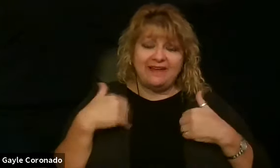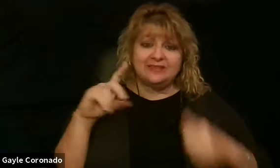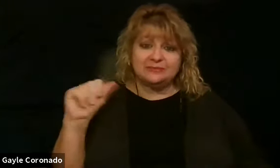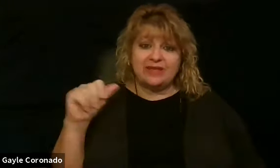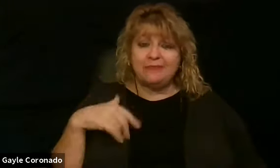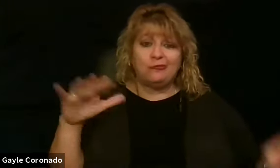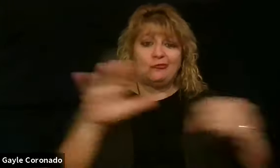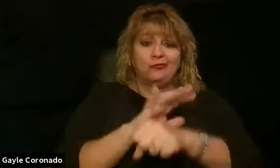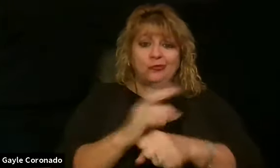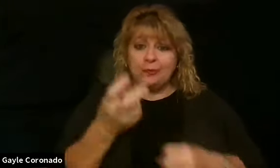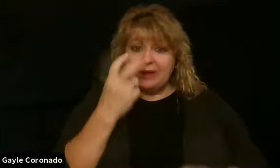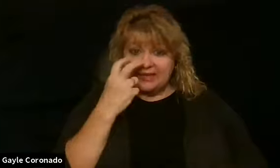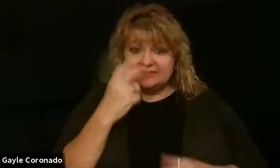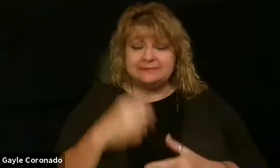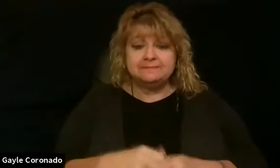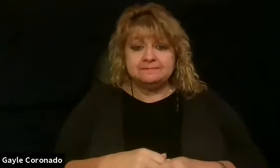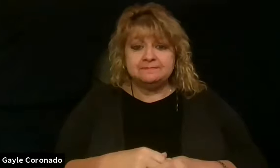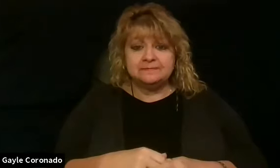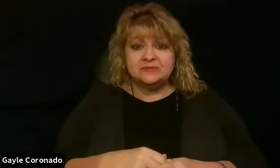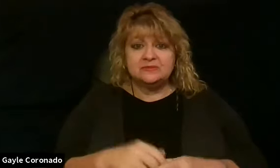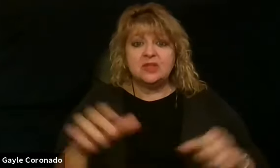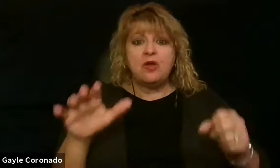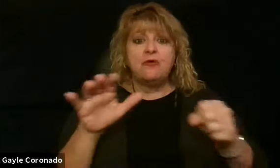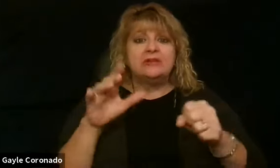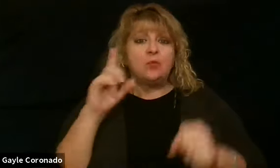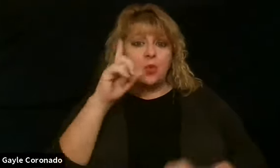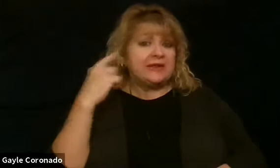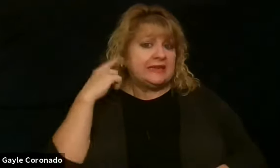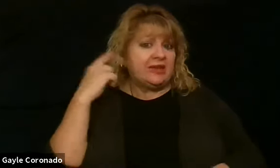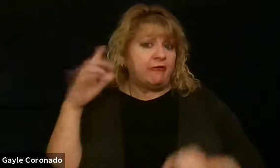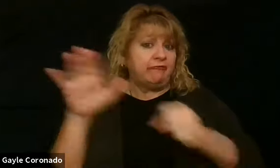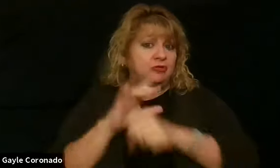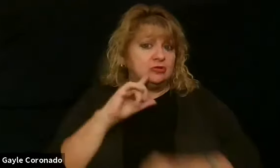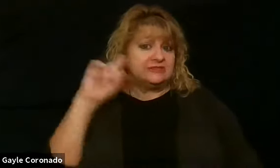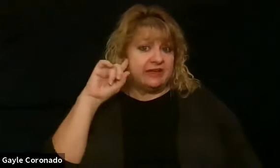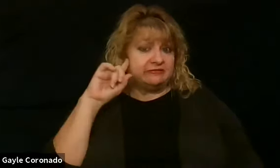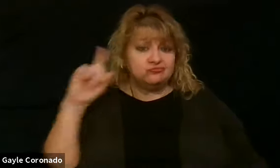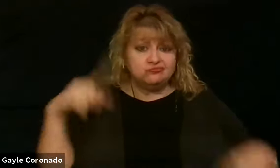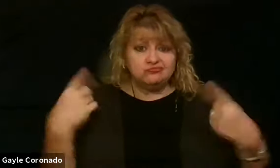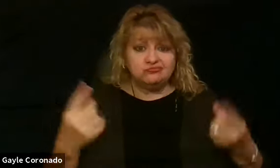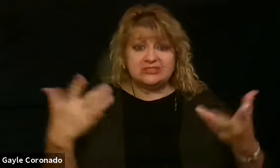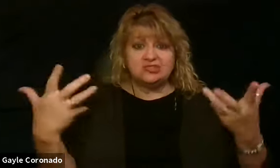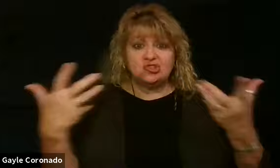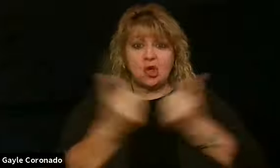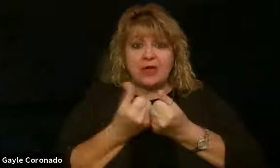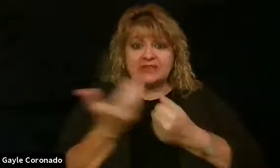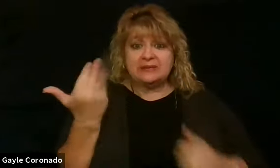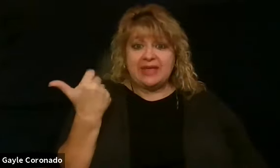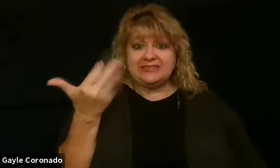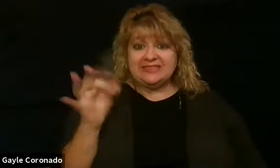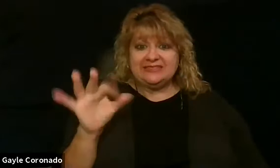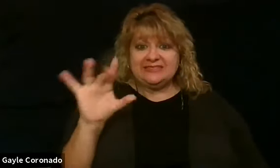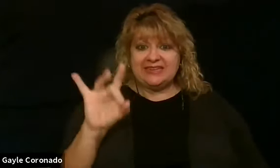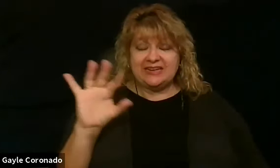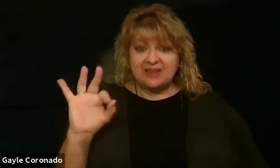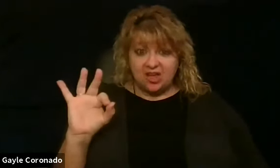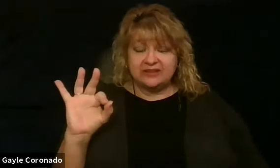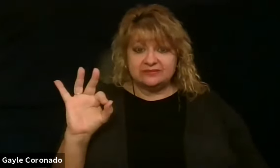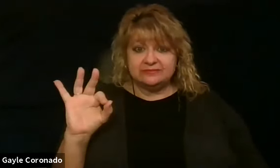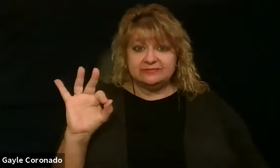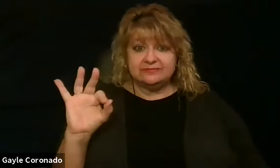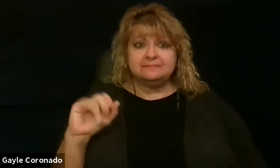I'm totally blind and profoundly deaf in one year, and have been since a car accident in 1989, but.